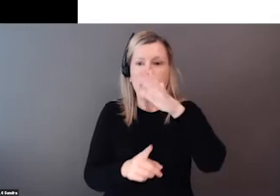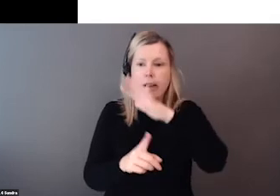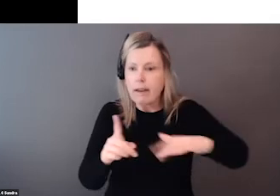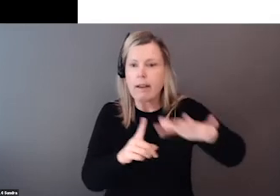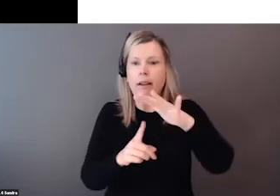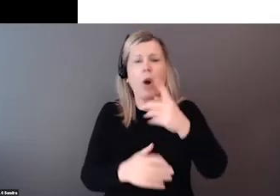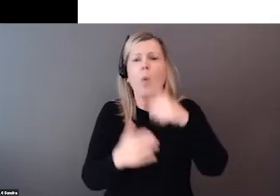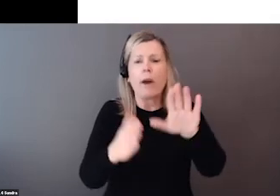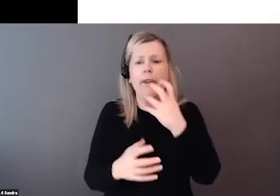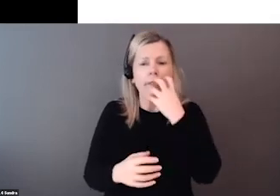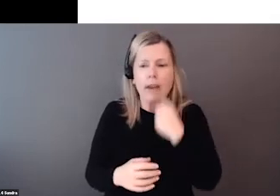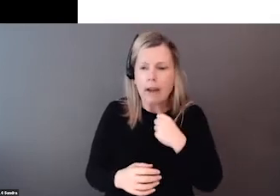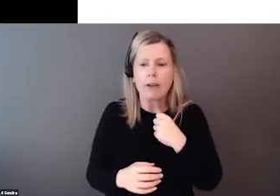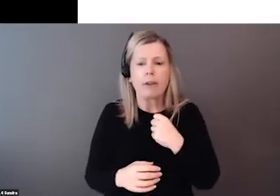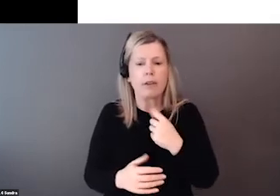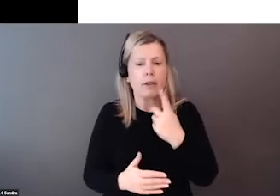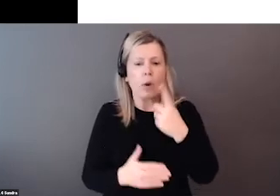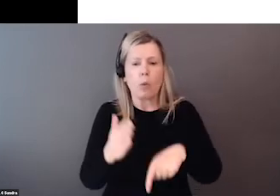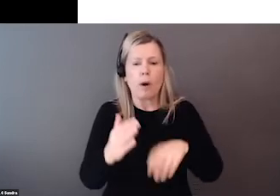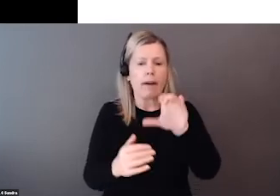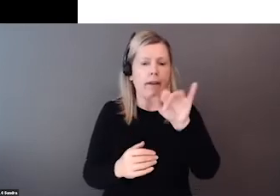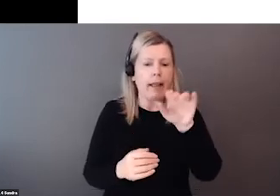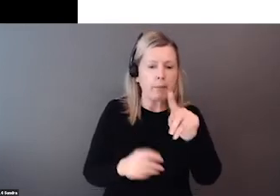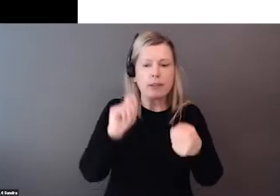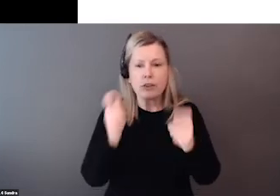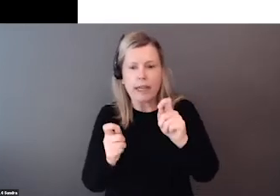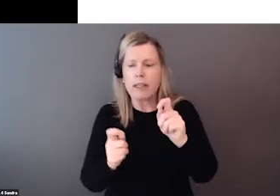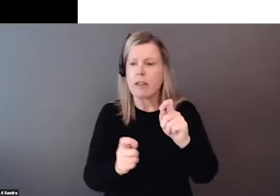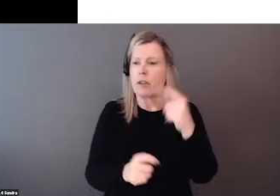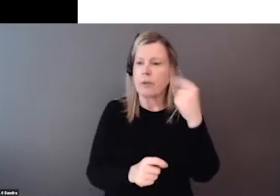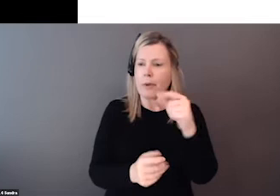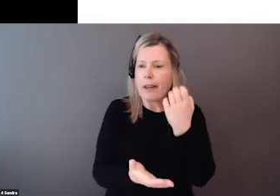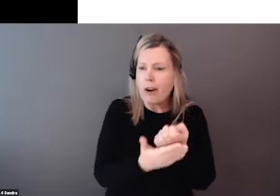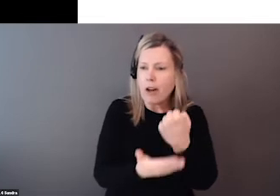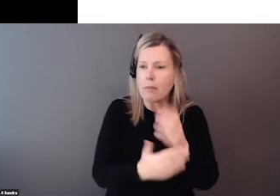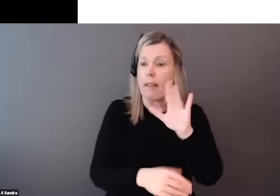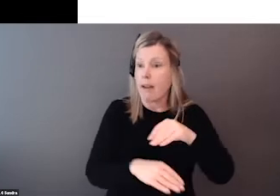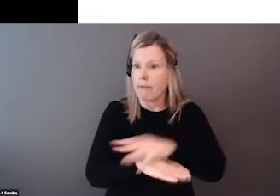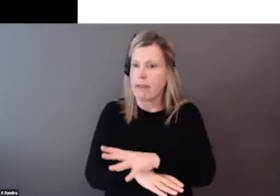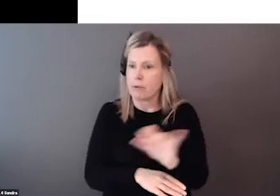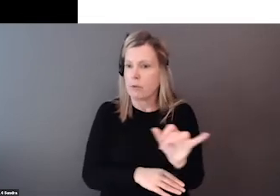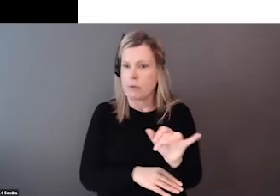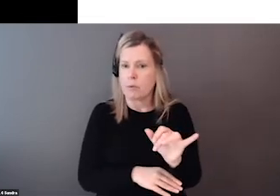and environmental factors like climate change as well as a green economy could impact work conditions as well as availability of employment opportunities